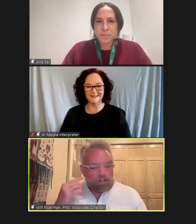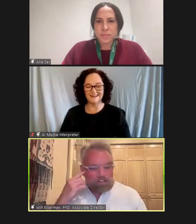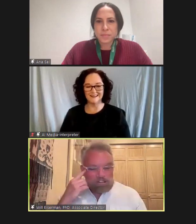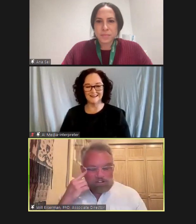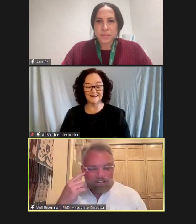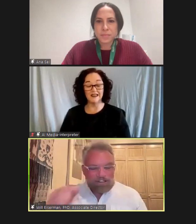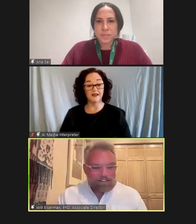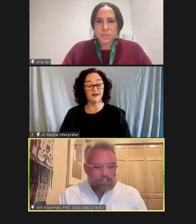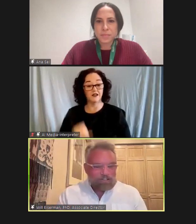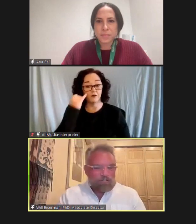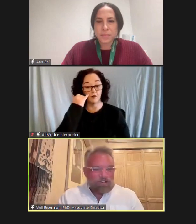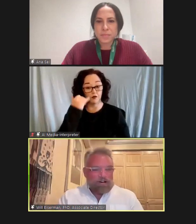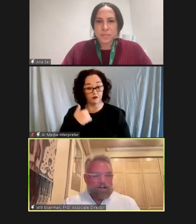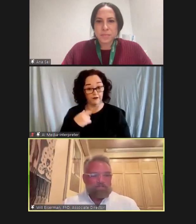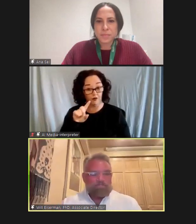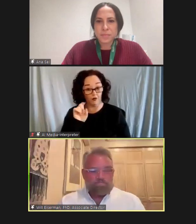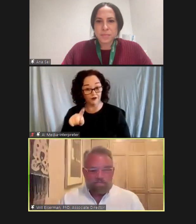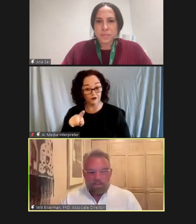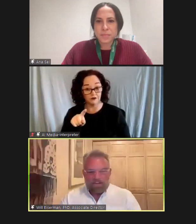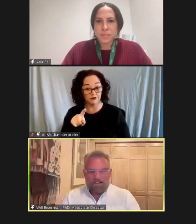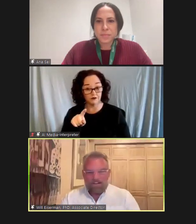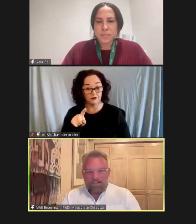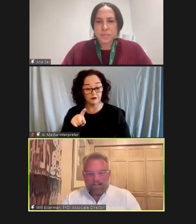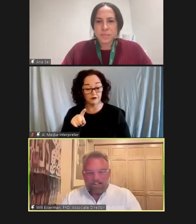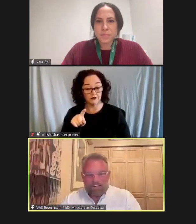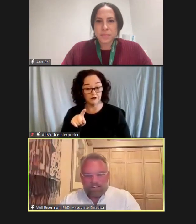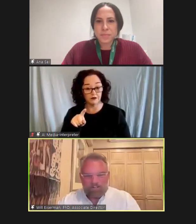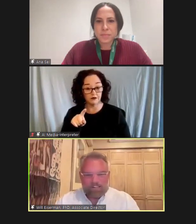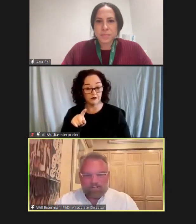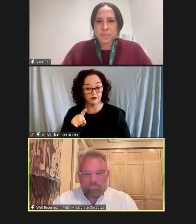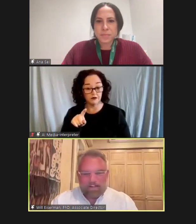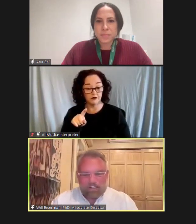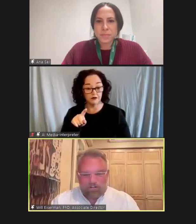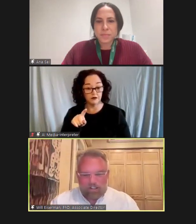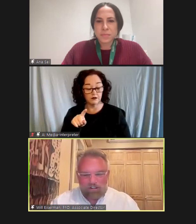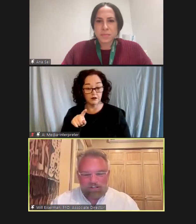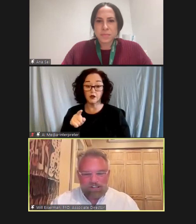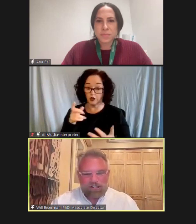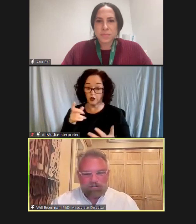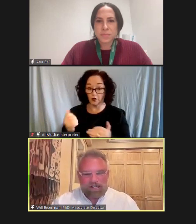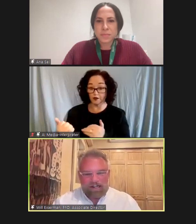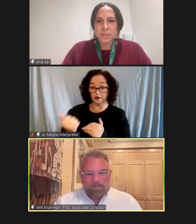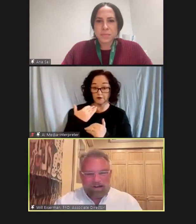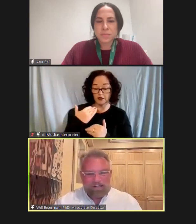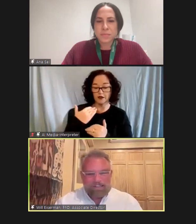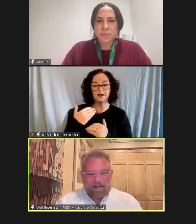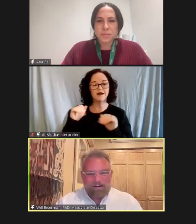you'd like to